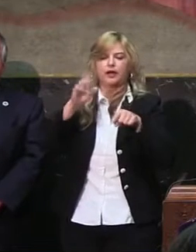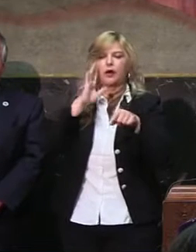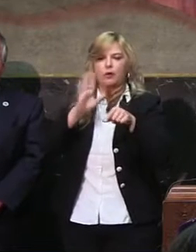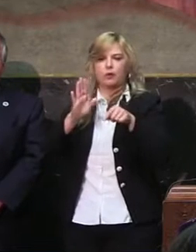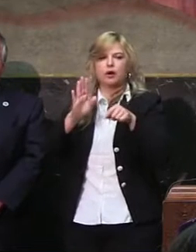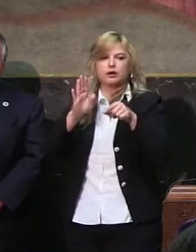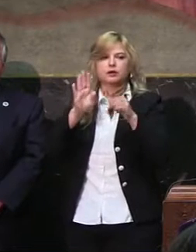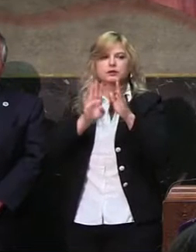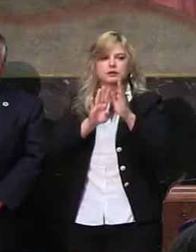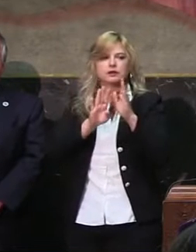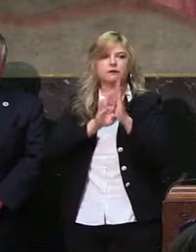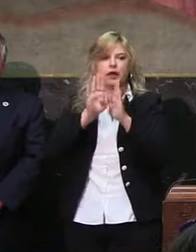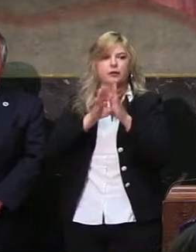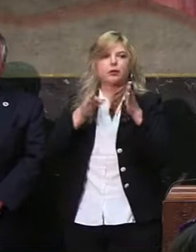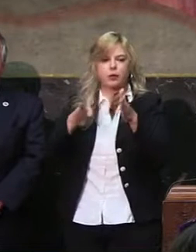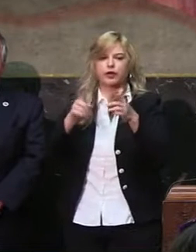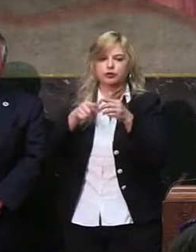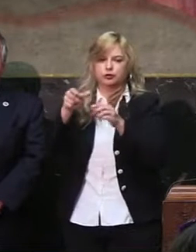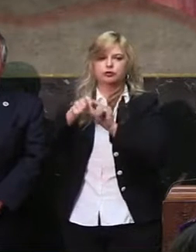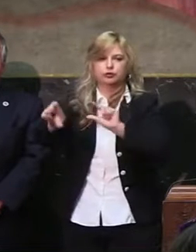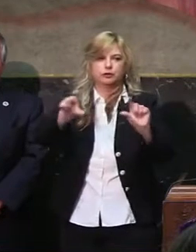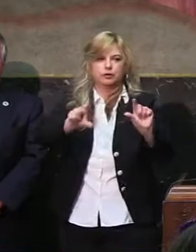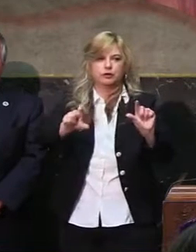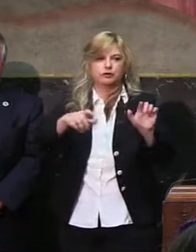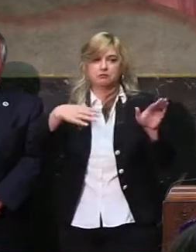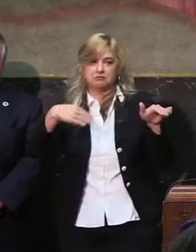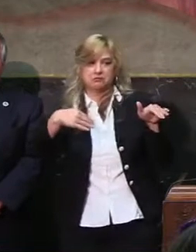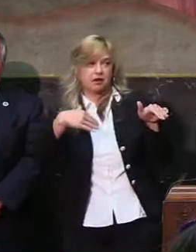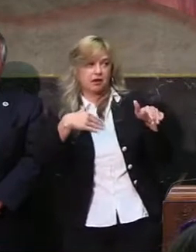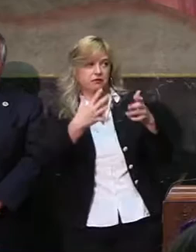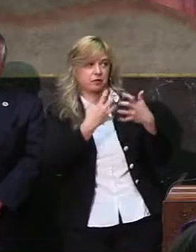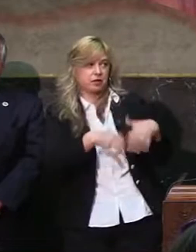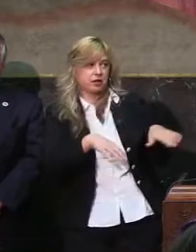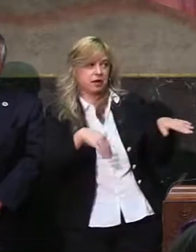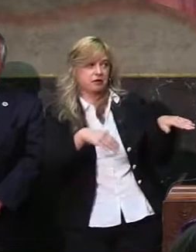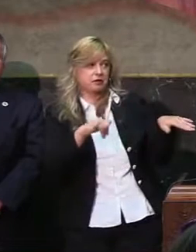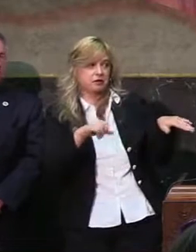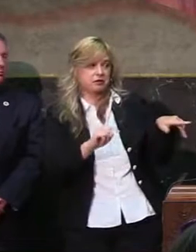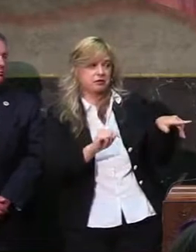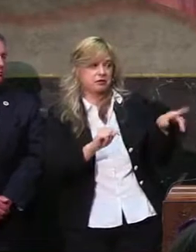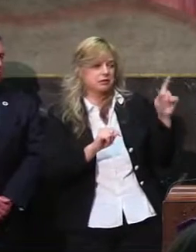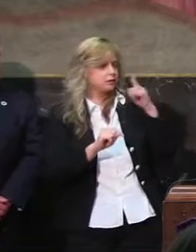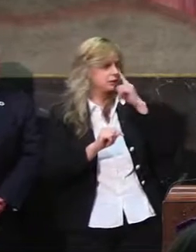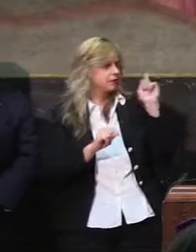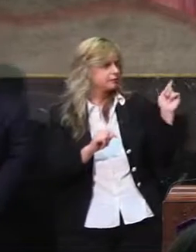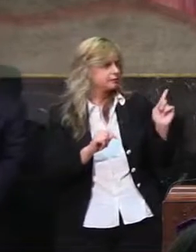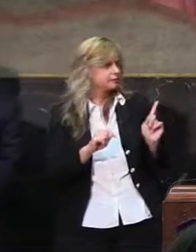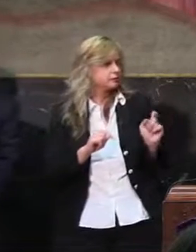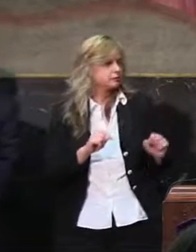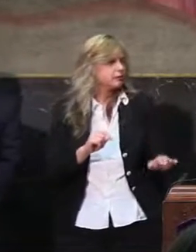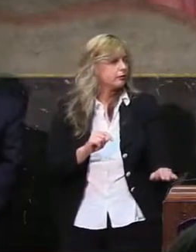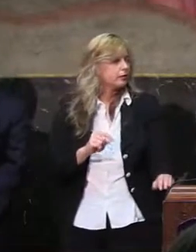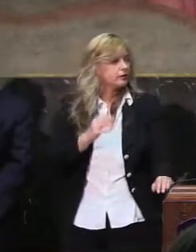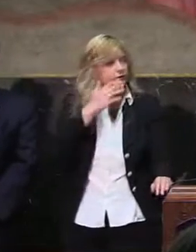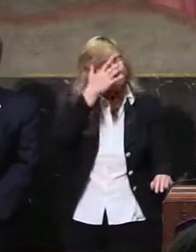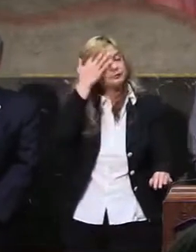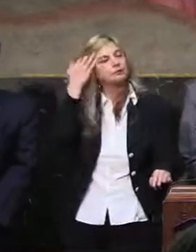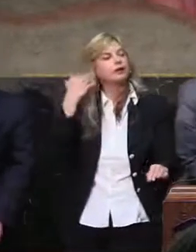those funds. [response from audience]